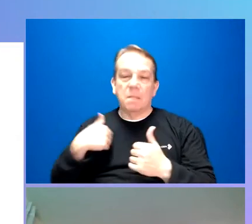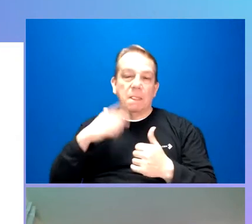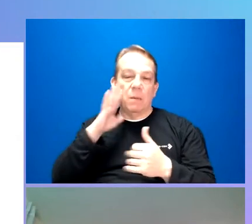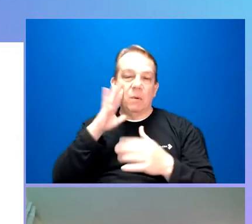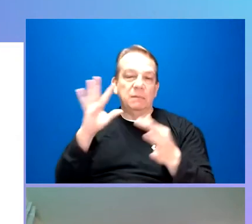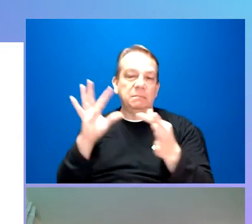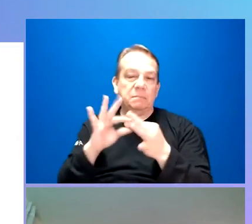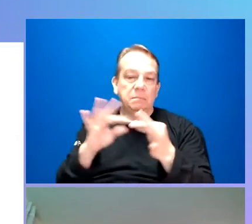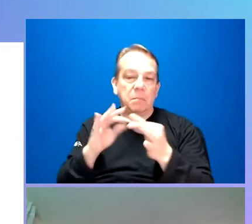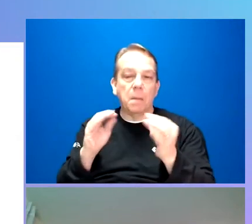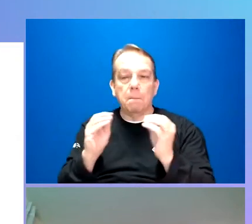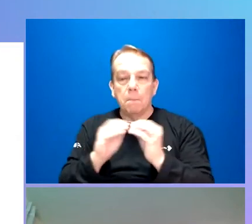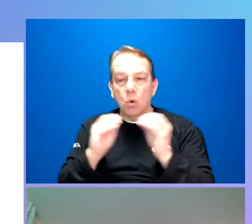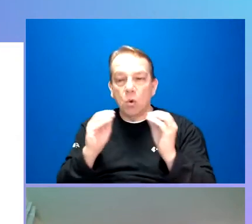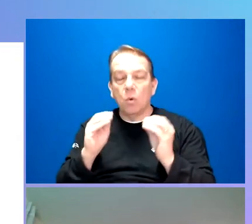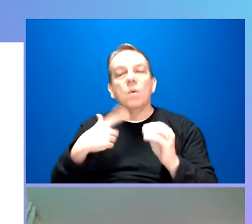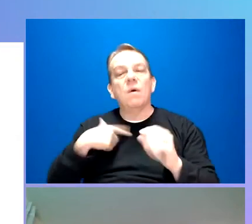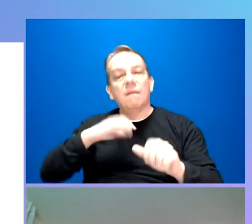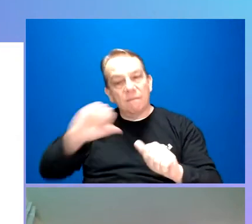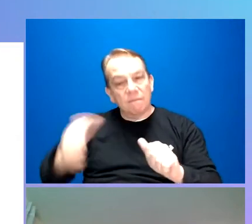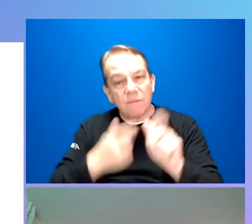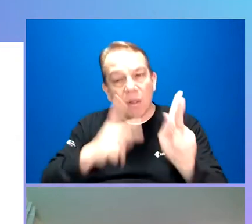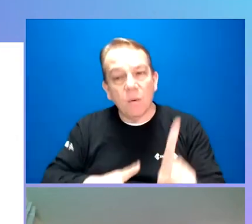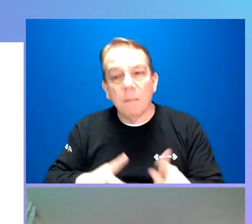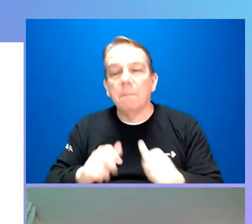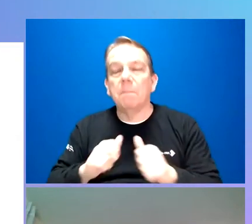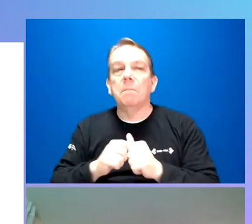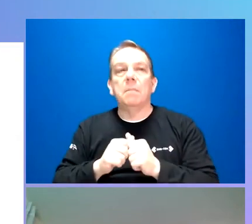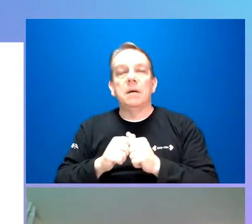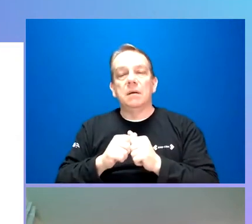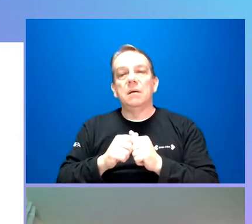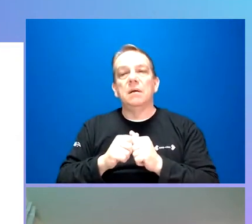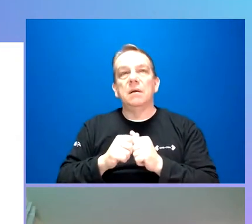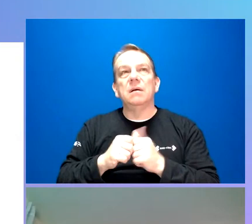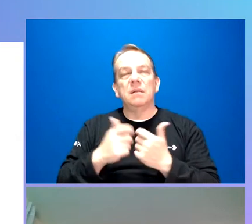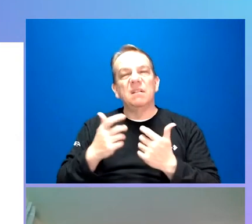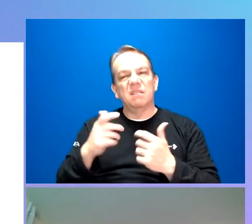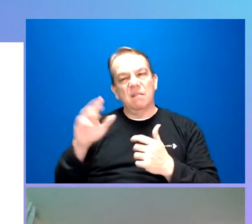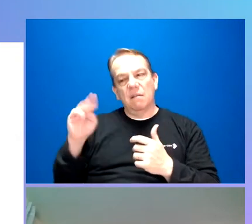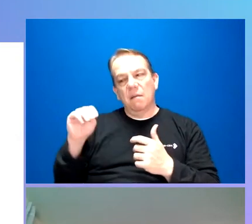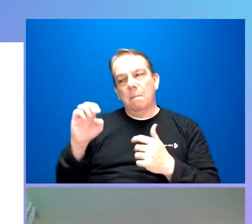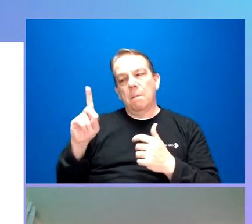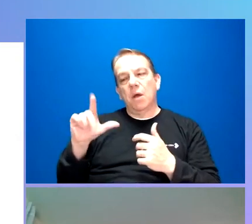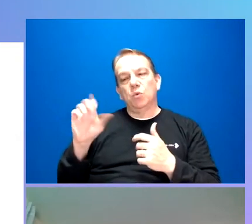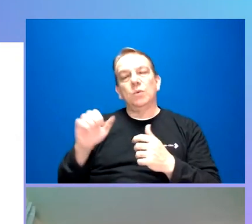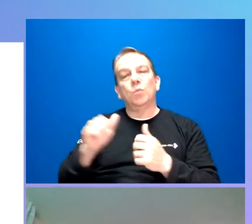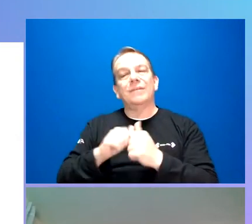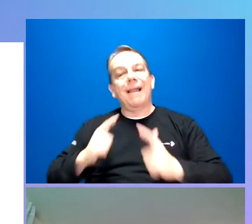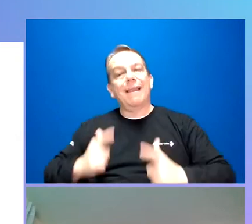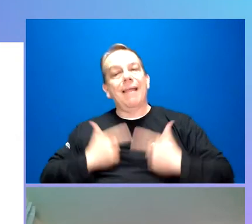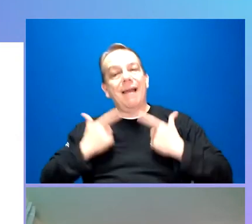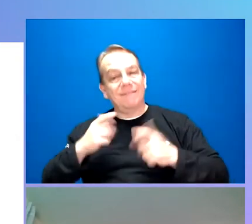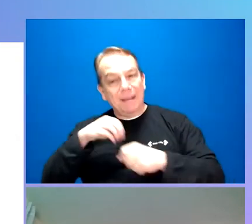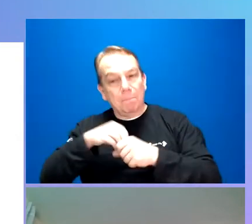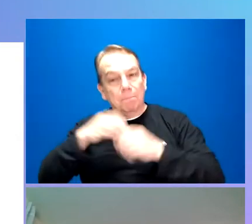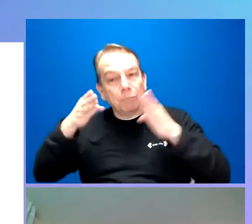but we follow up these modules